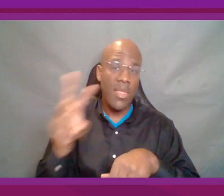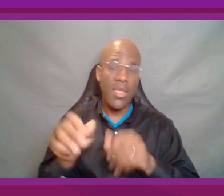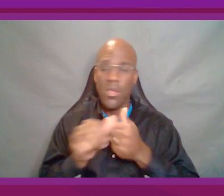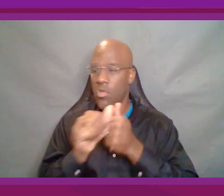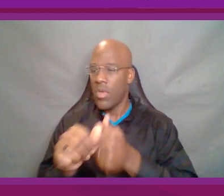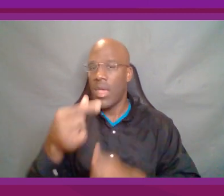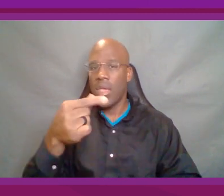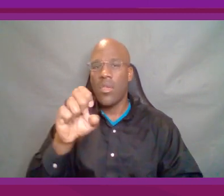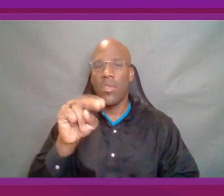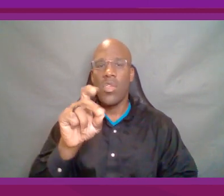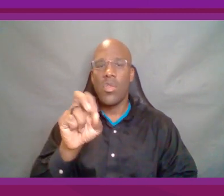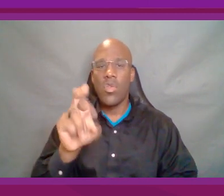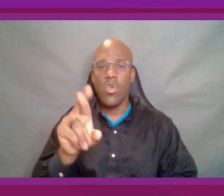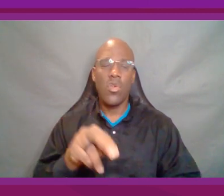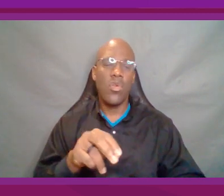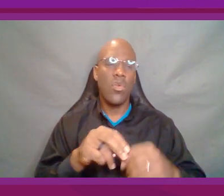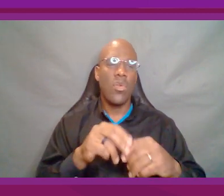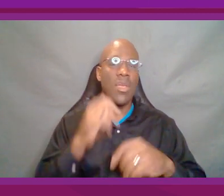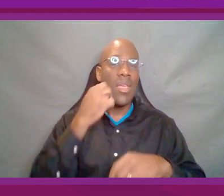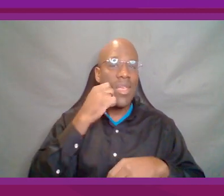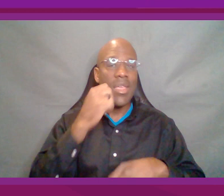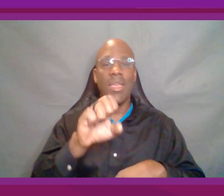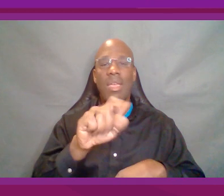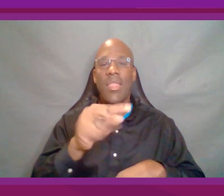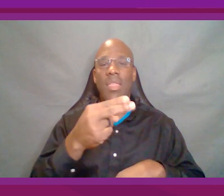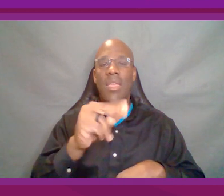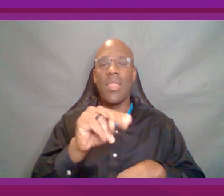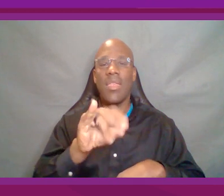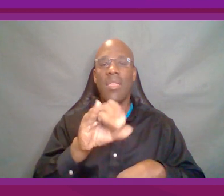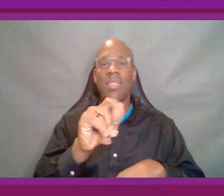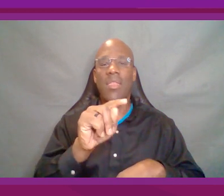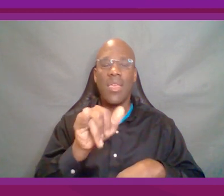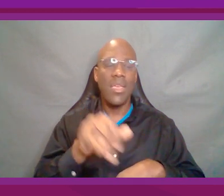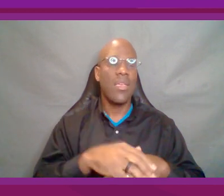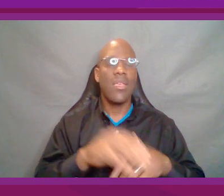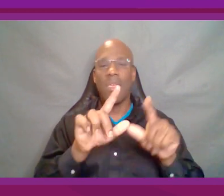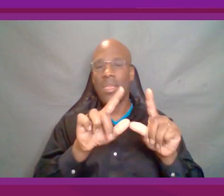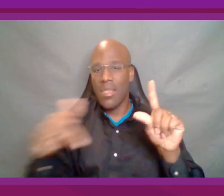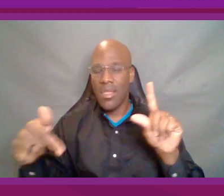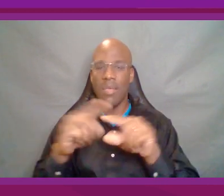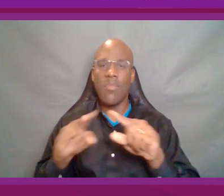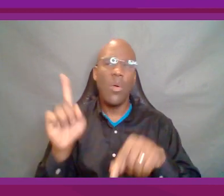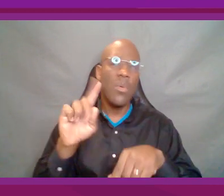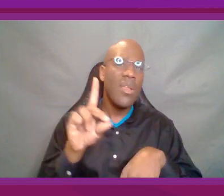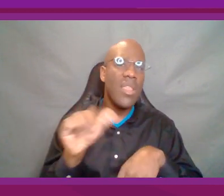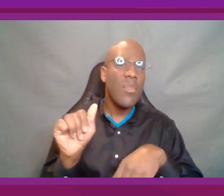track gender, ethnicity, lgbtq, veterans - very hardly you see data posted about disability on